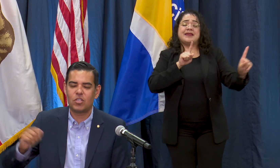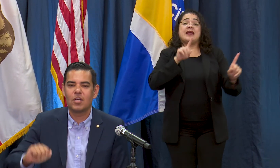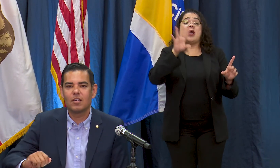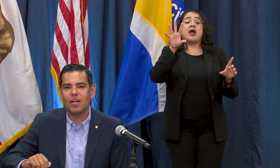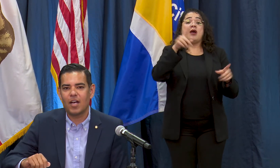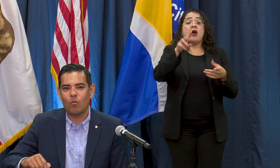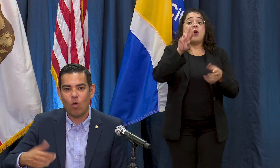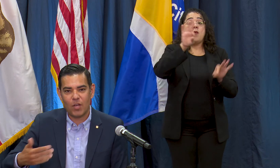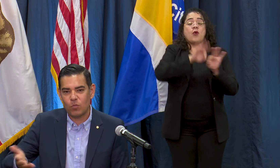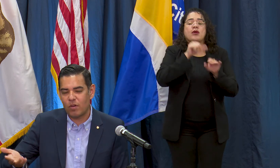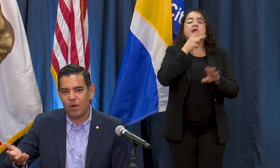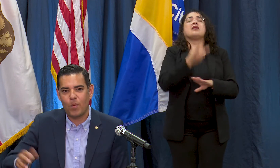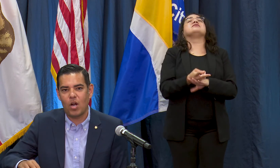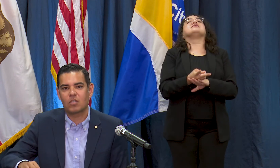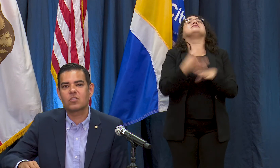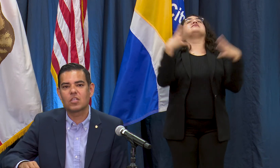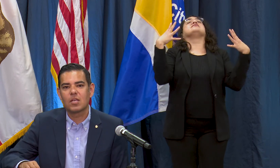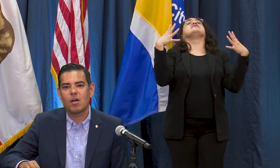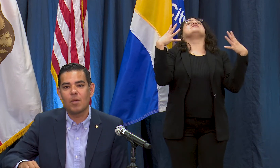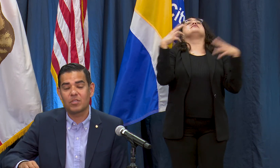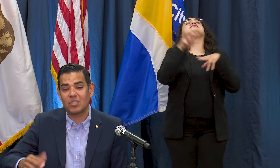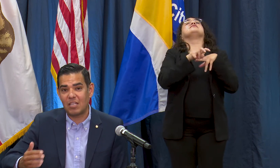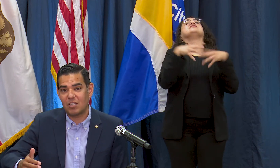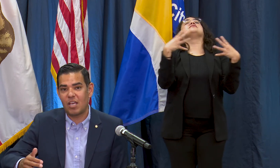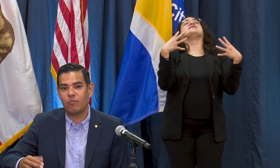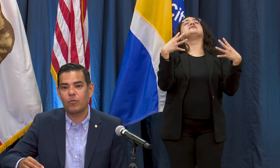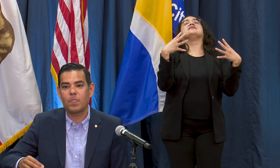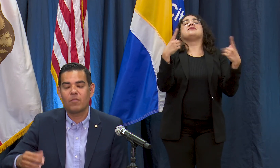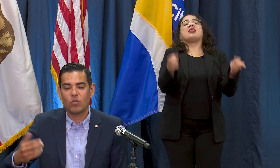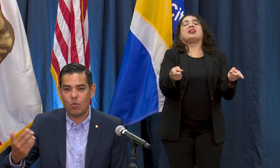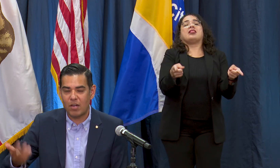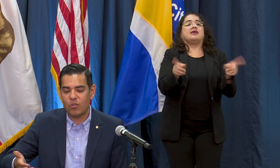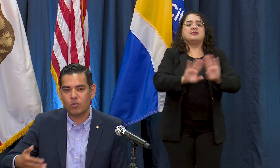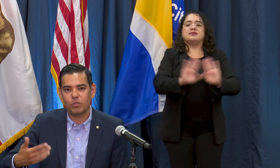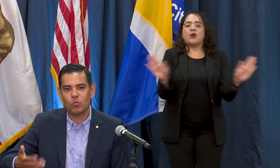walk through one of our parks, but stay safe. If you're around others please